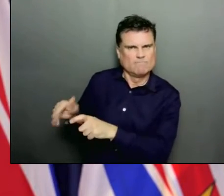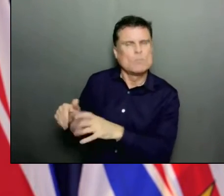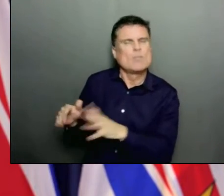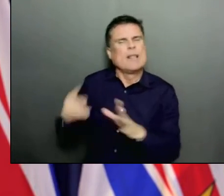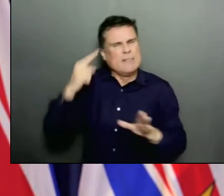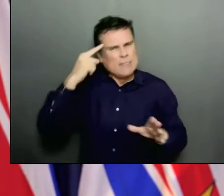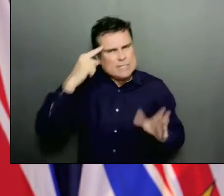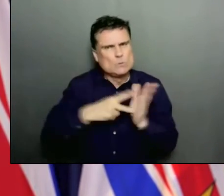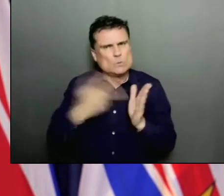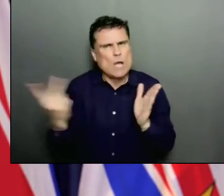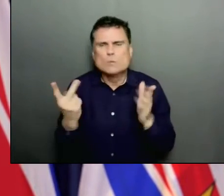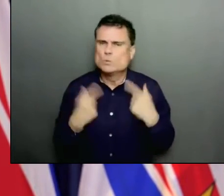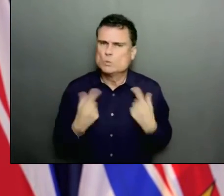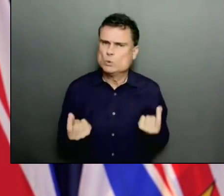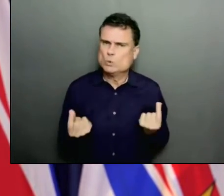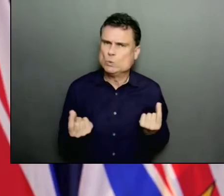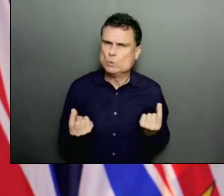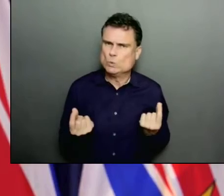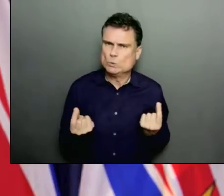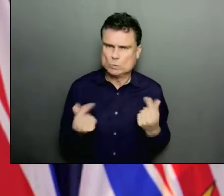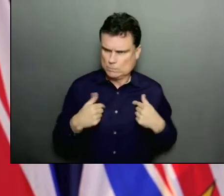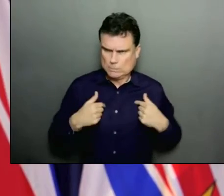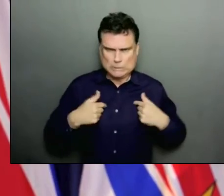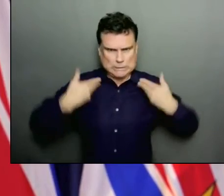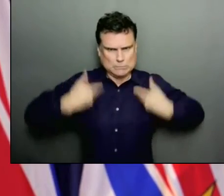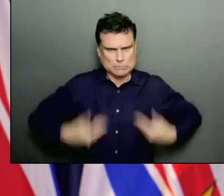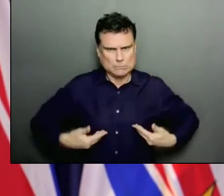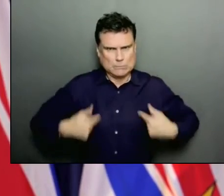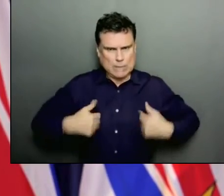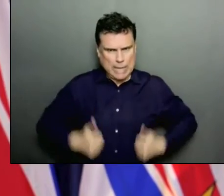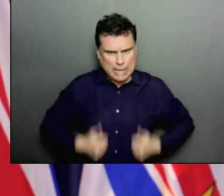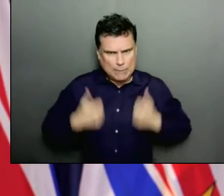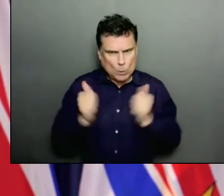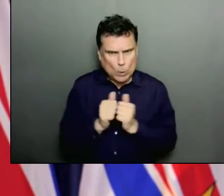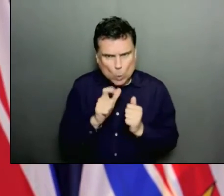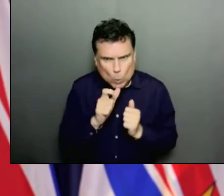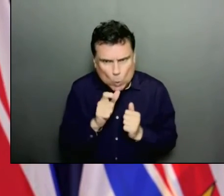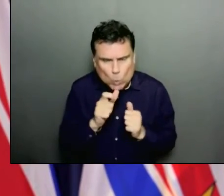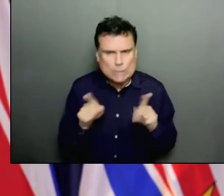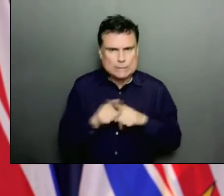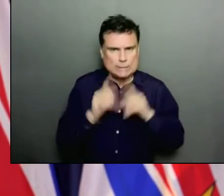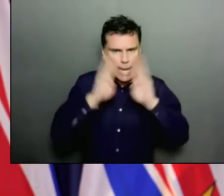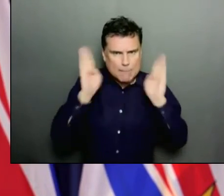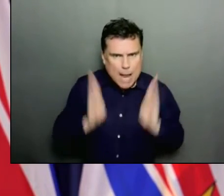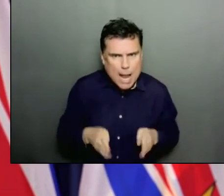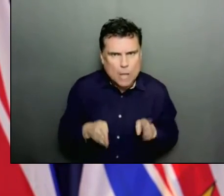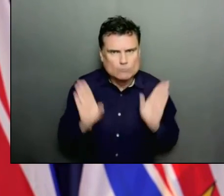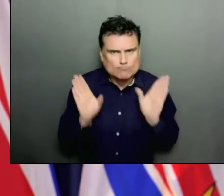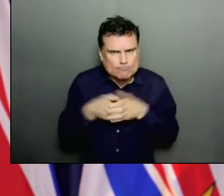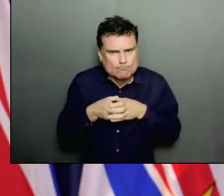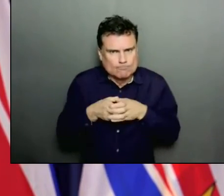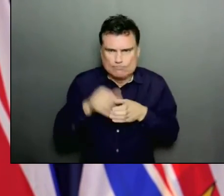household and only our own household, what it means in terms of not going out and having gatherings in the communities.